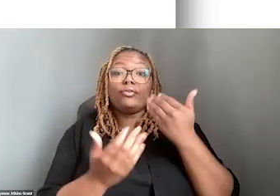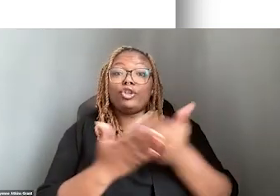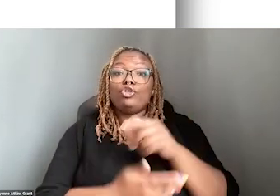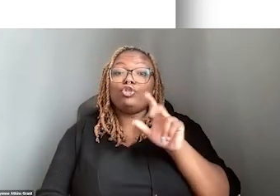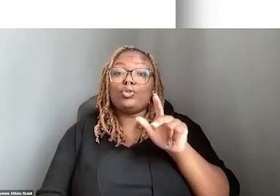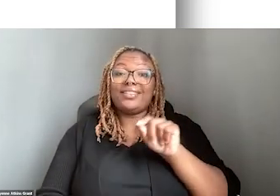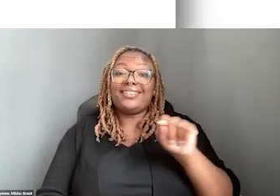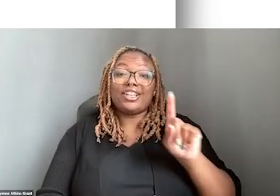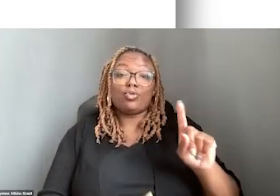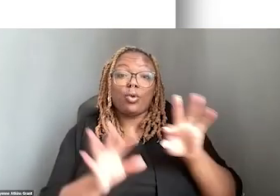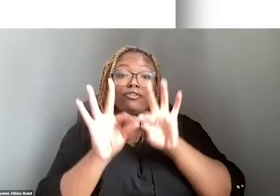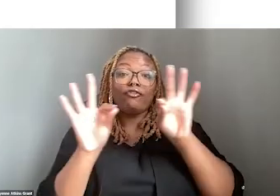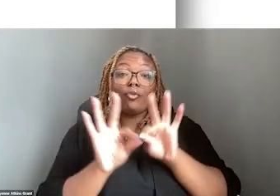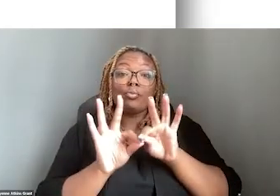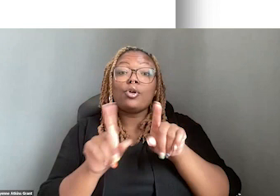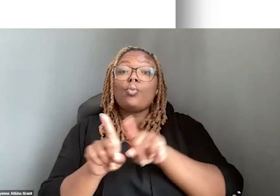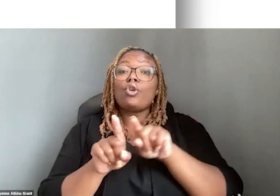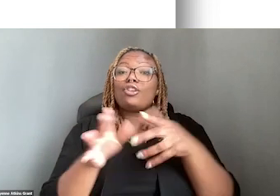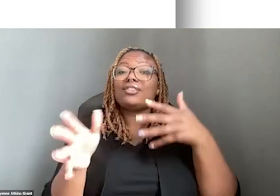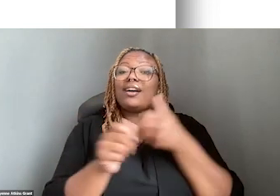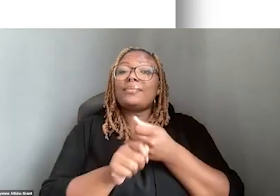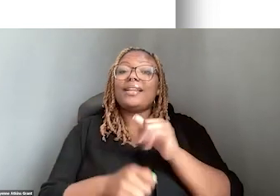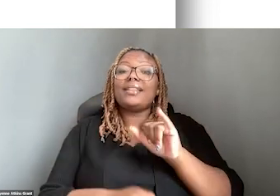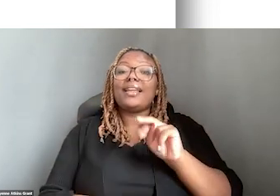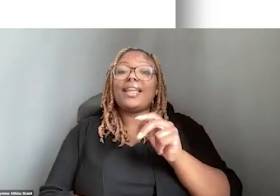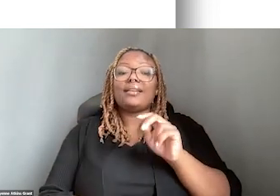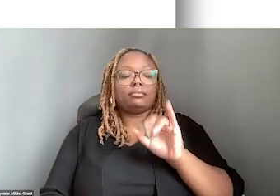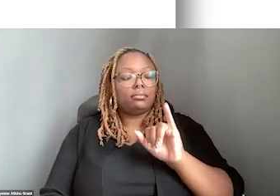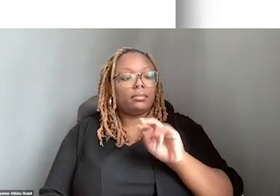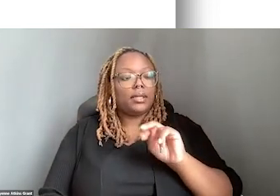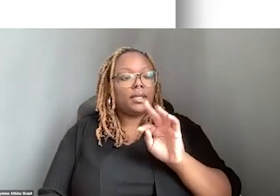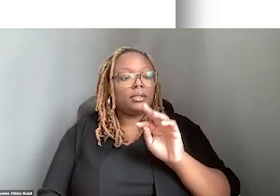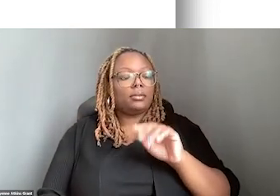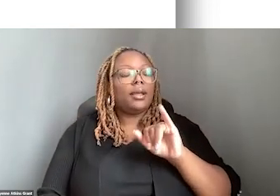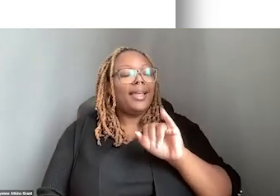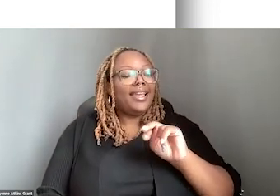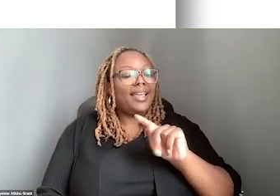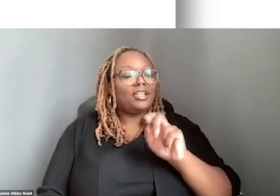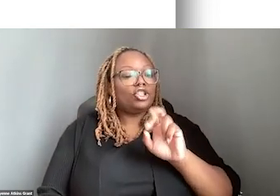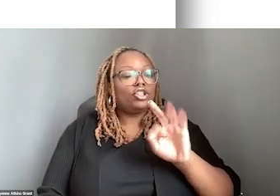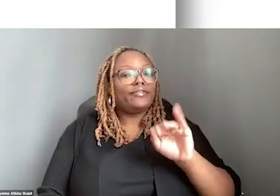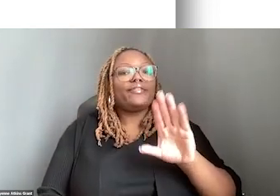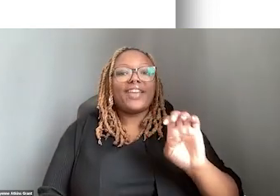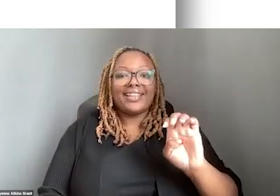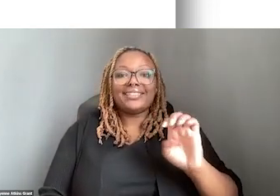we also updated the interface to make it easier. It has a nice fresh look to it.